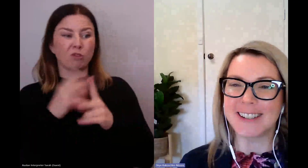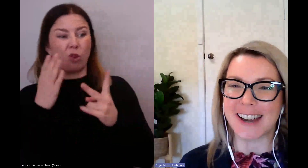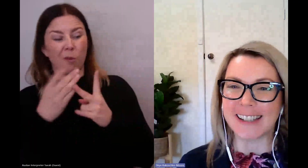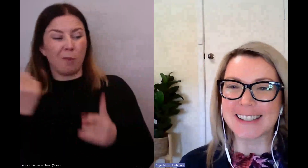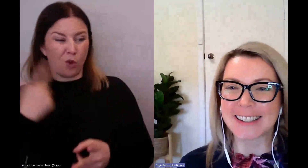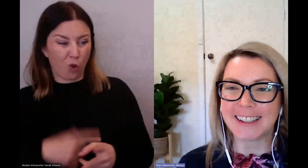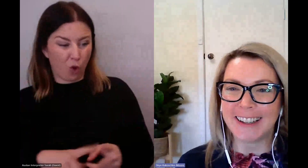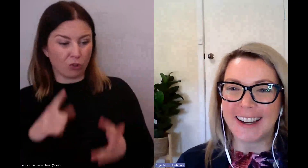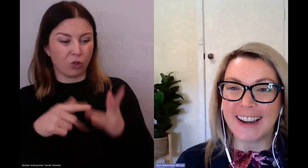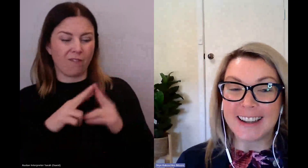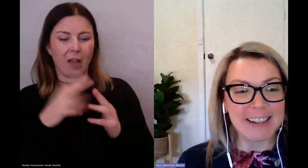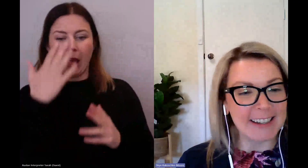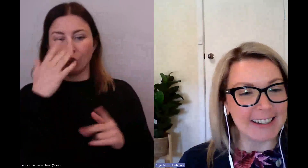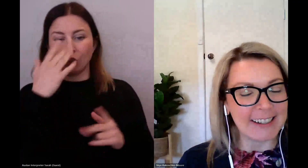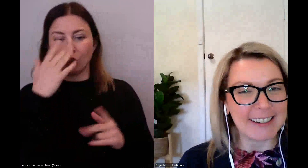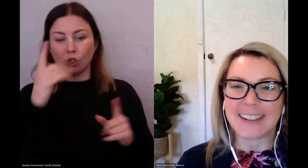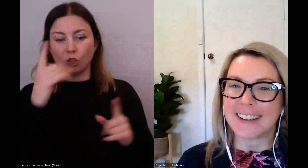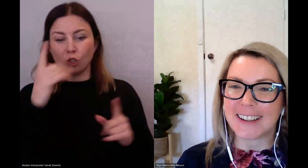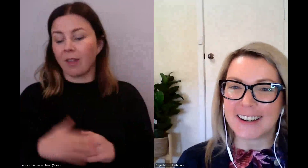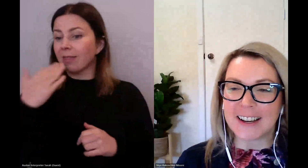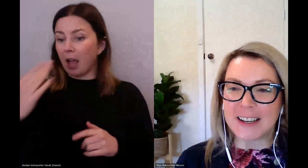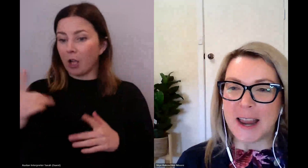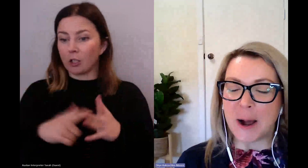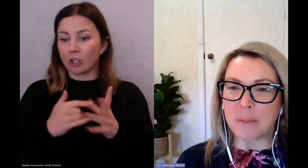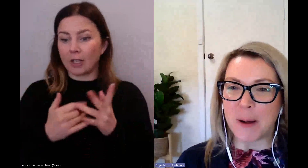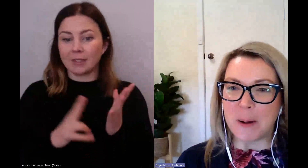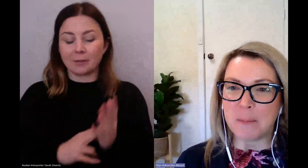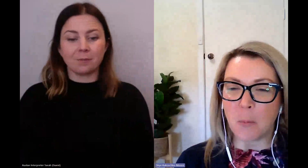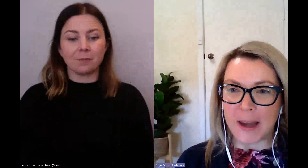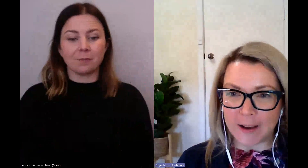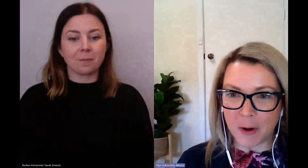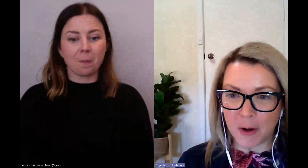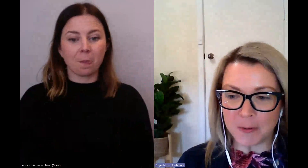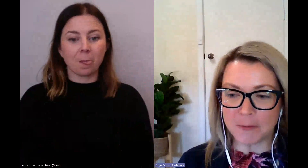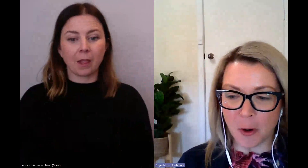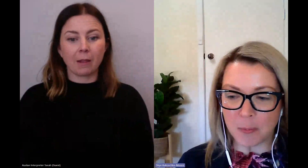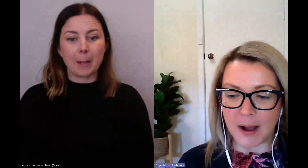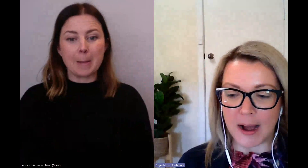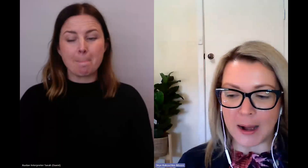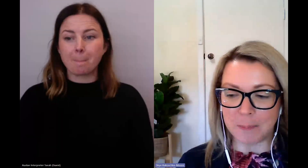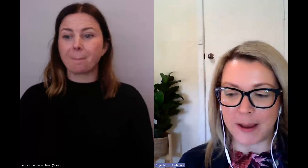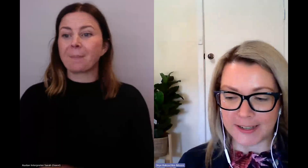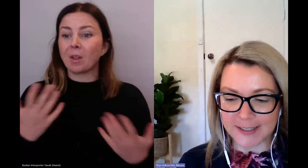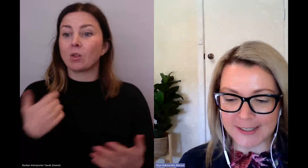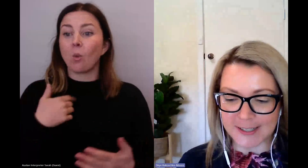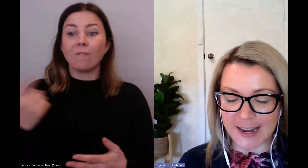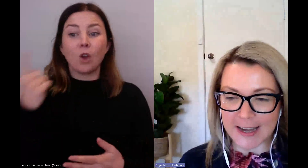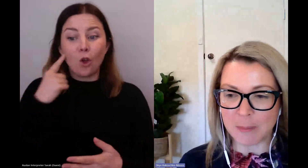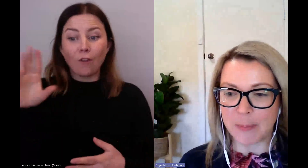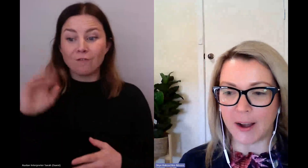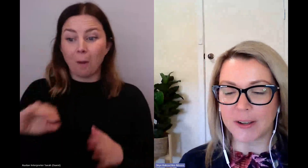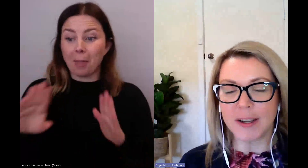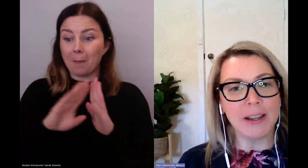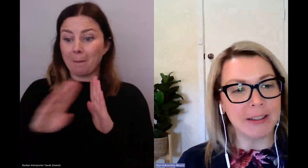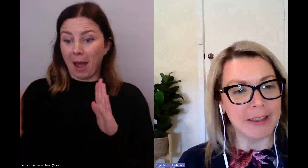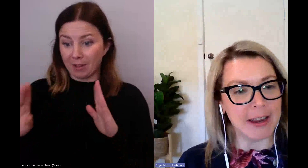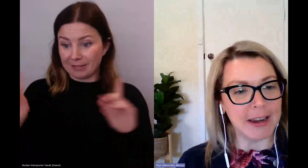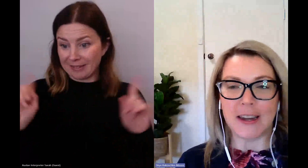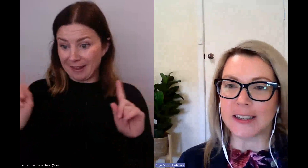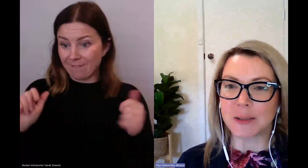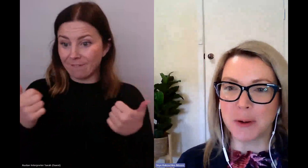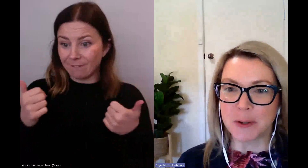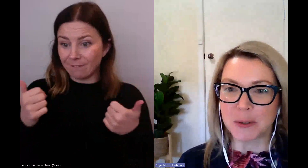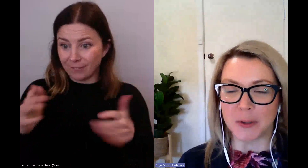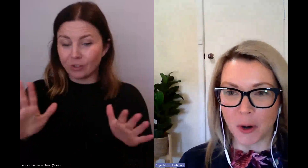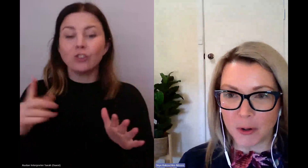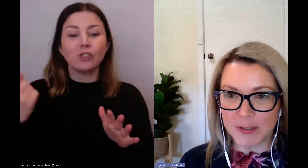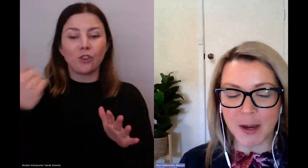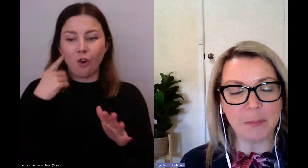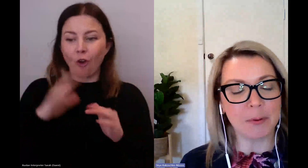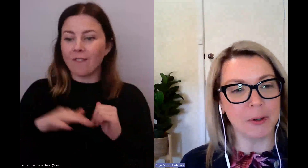you Jase. Now we have heard from our panelists today about their experience with the co-design